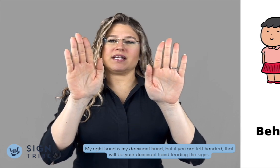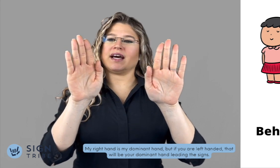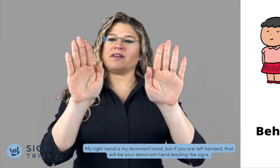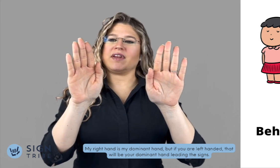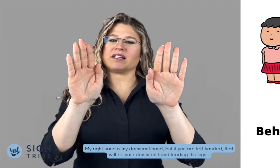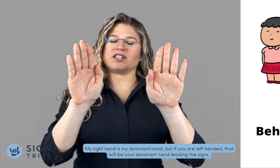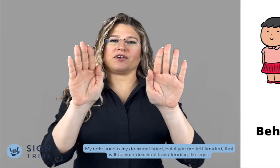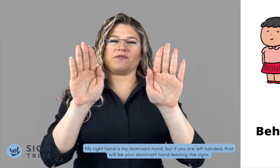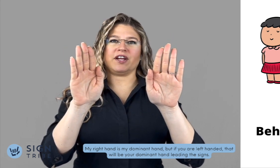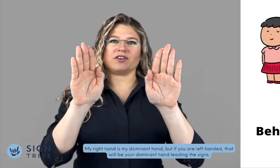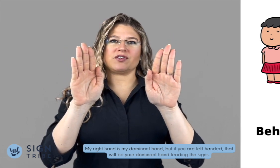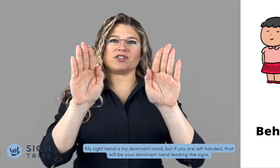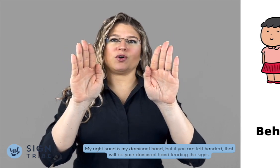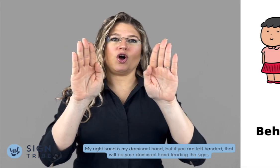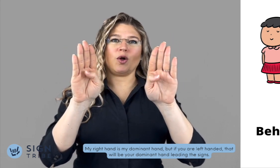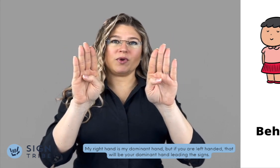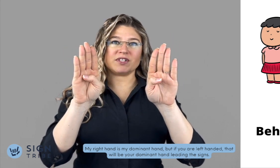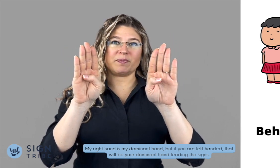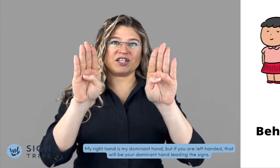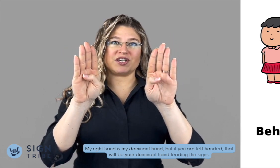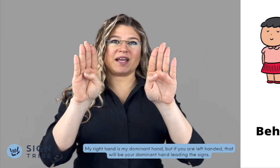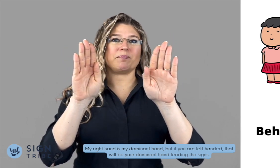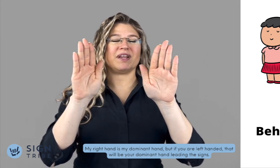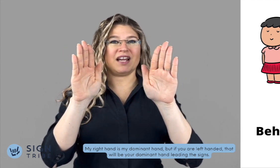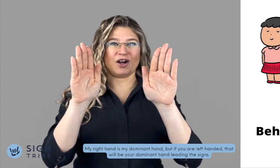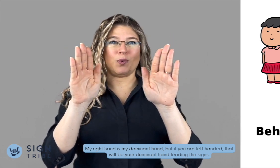kind of next to your fingers. So almost a B shape, but not quite.